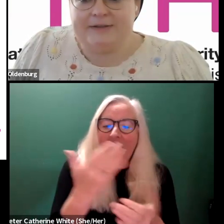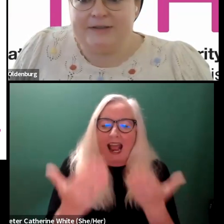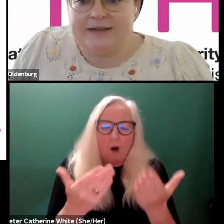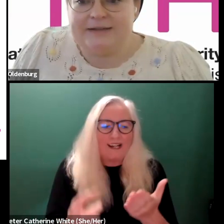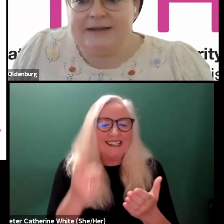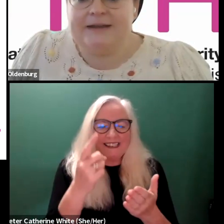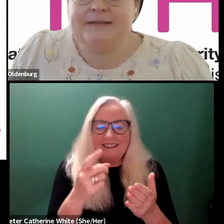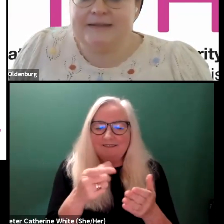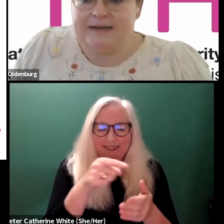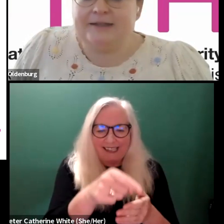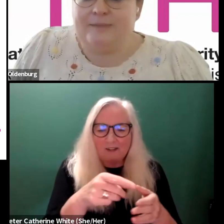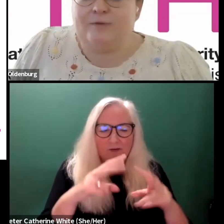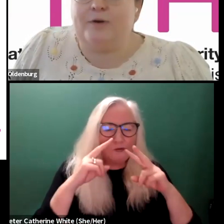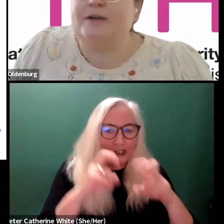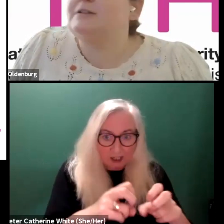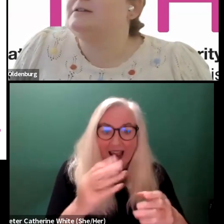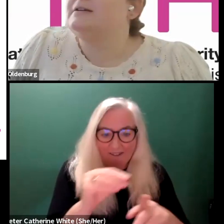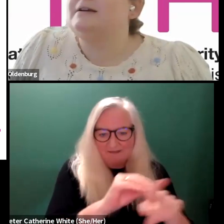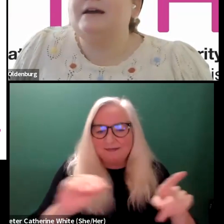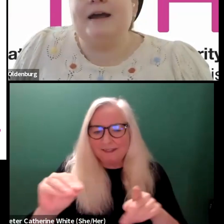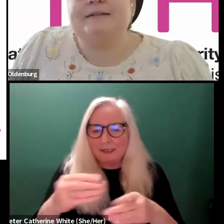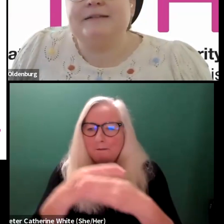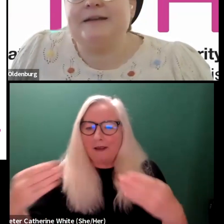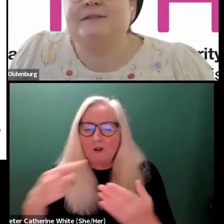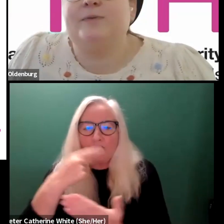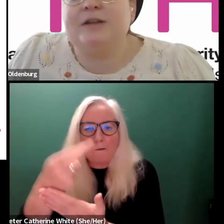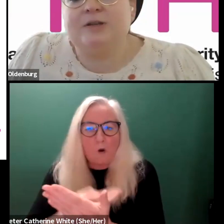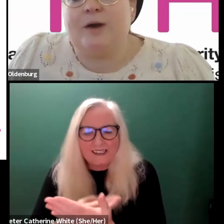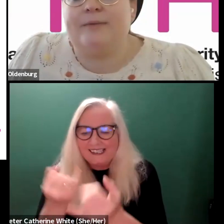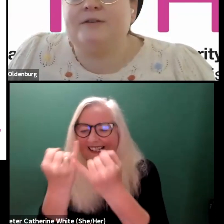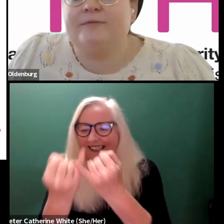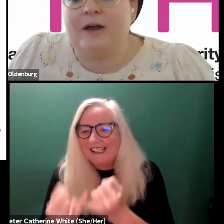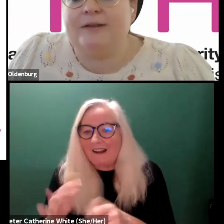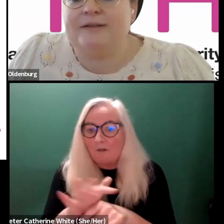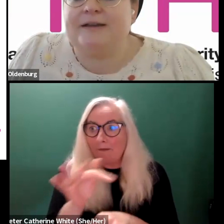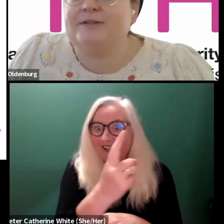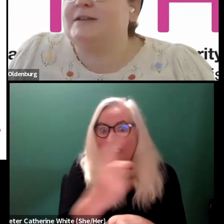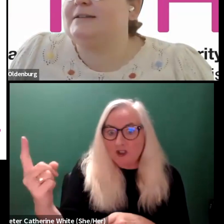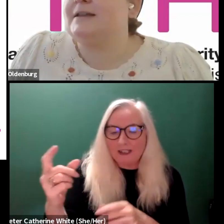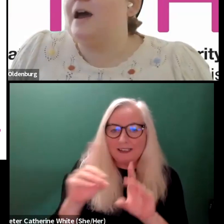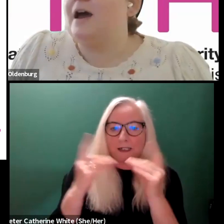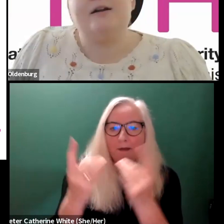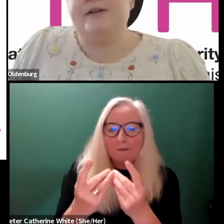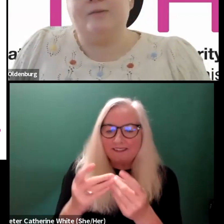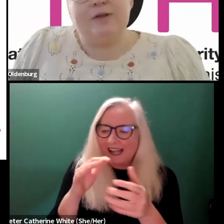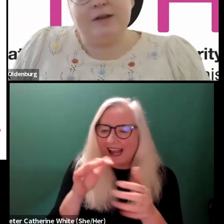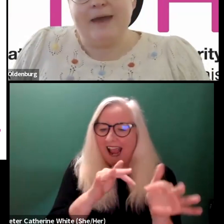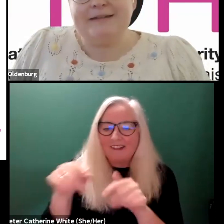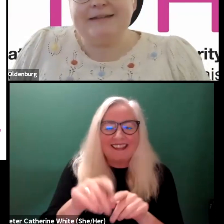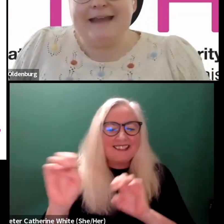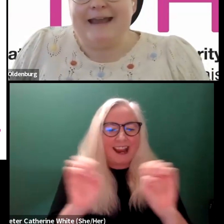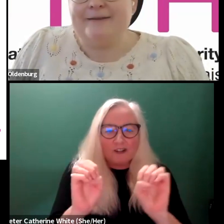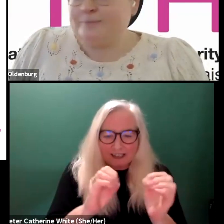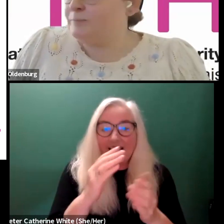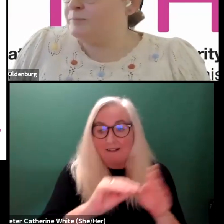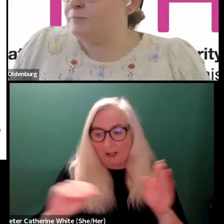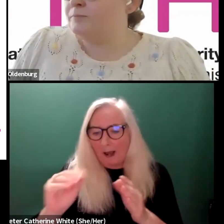And details from each department following this exercise are available in Appendix A.